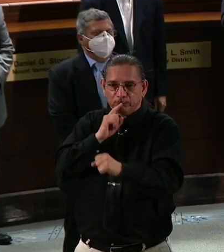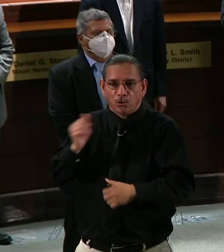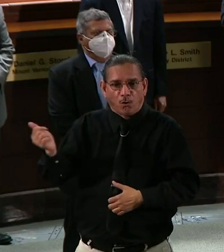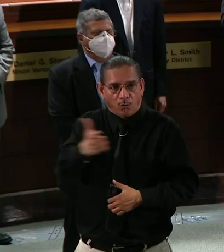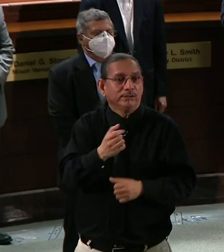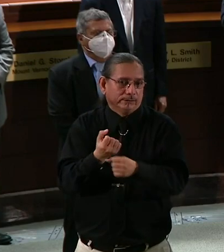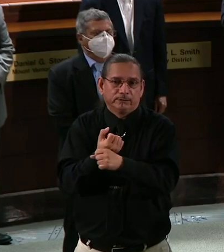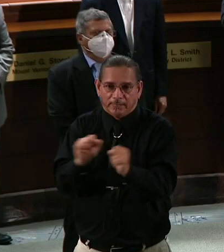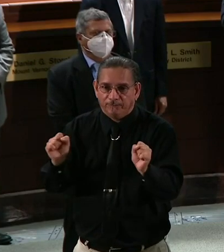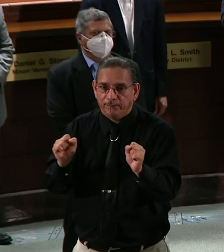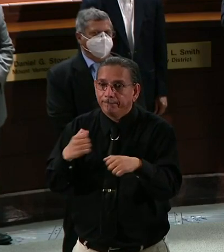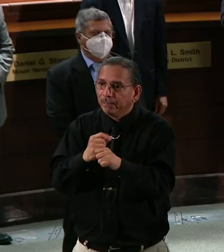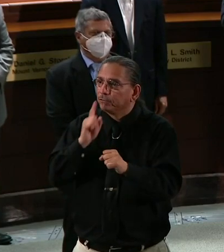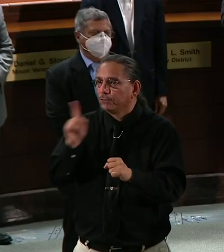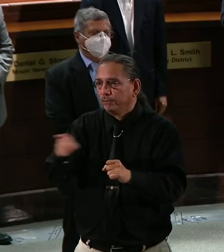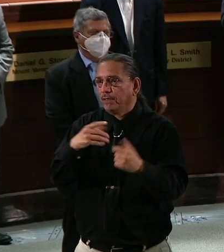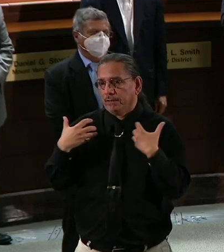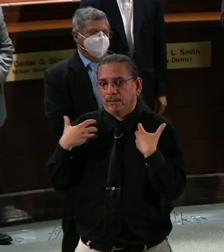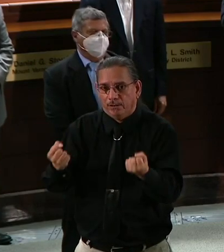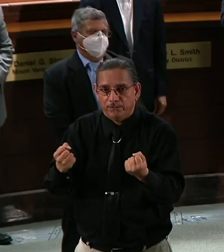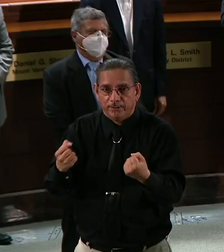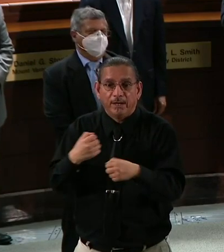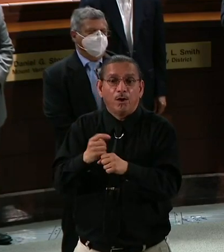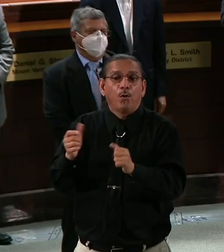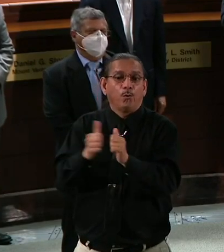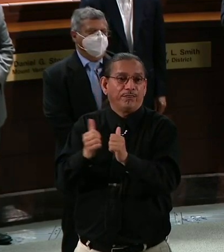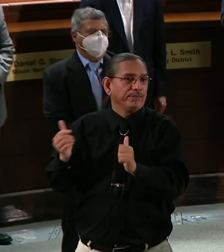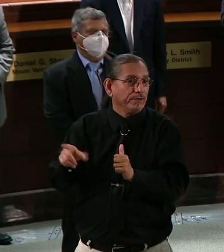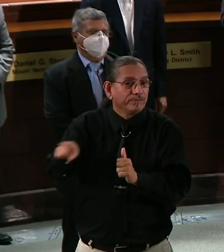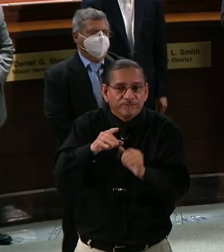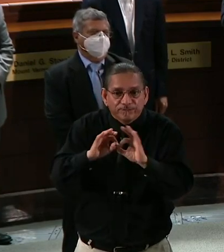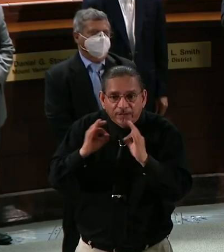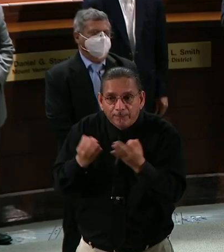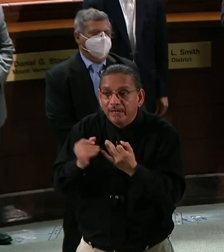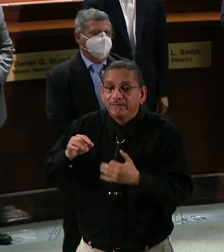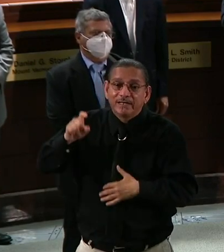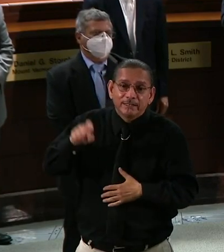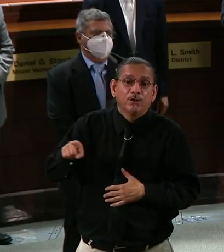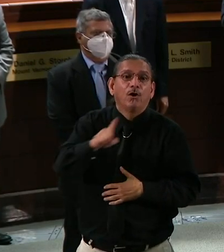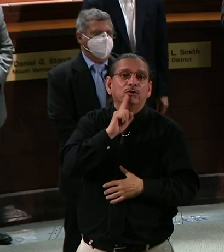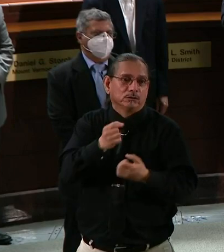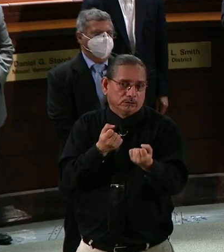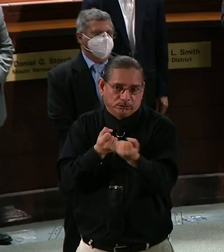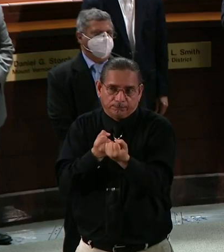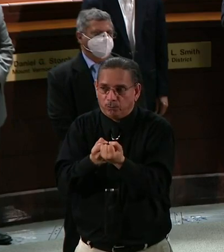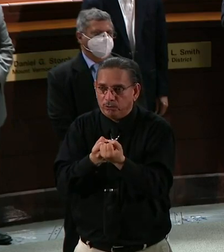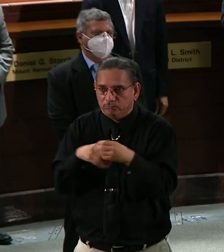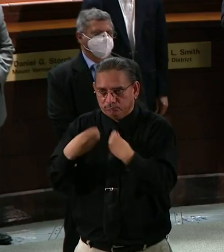WE WILL BE OUT ENSURING THAT YOU ARE SAFE THANK YOU HEALTHY